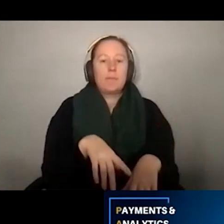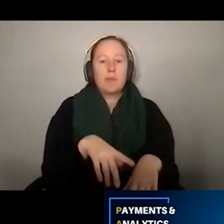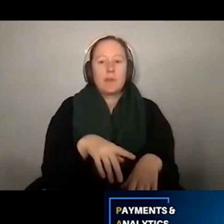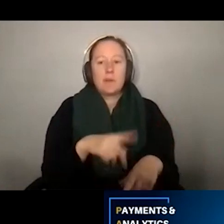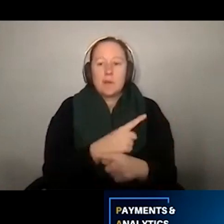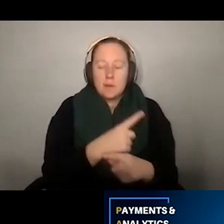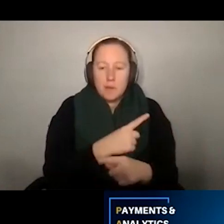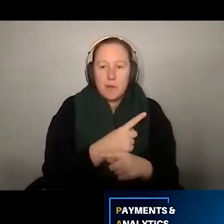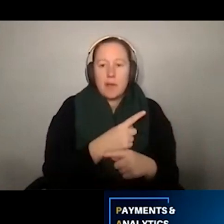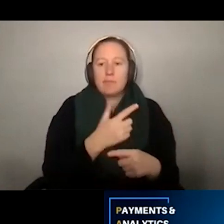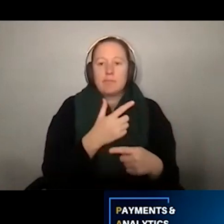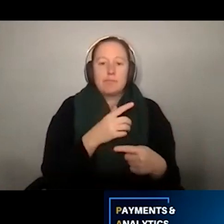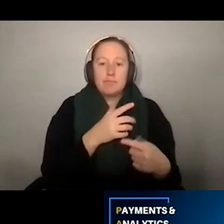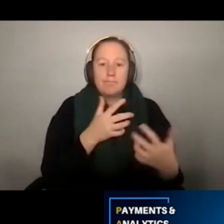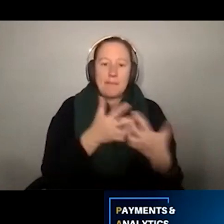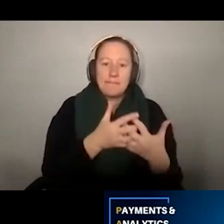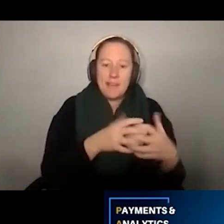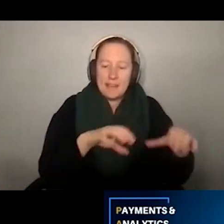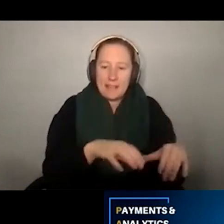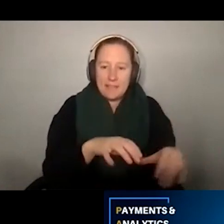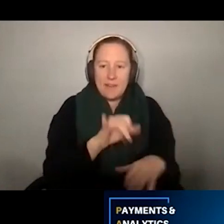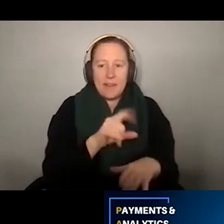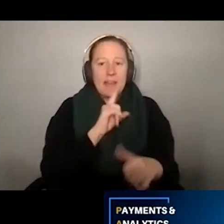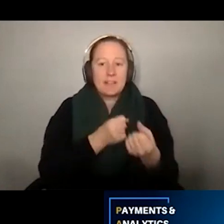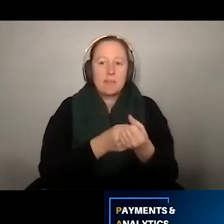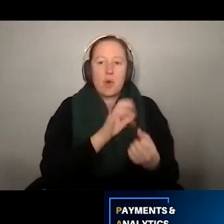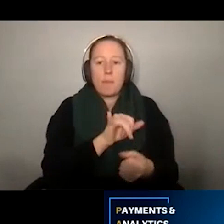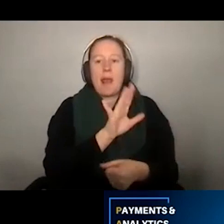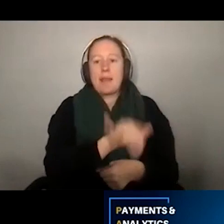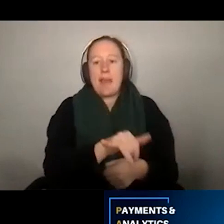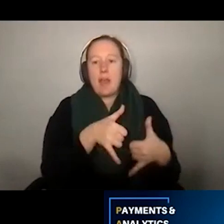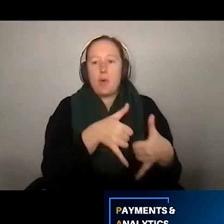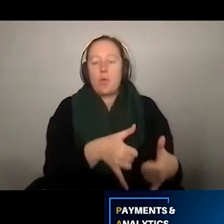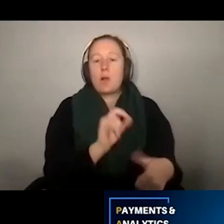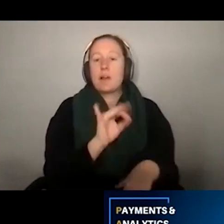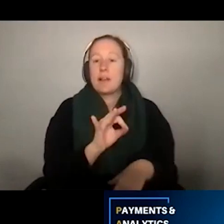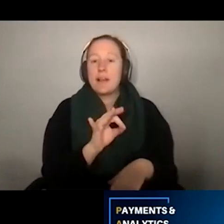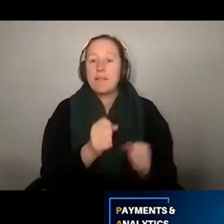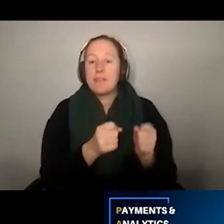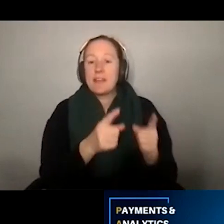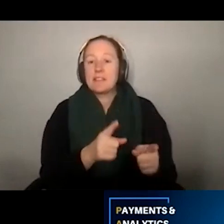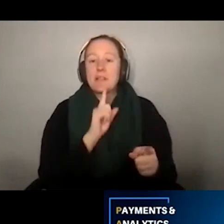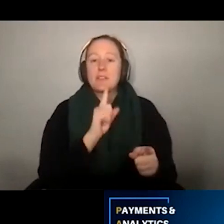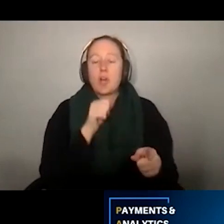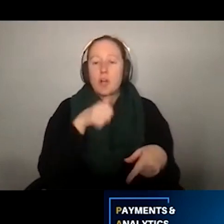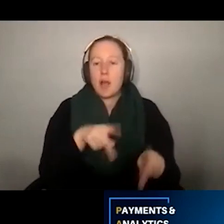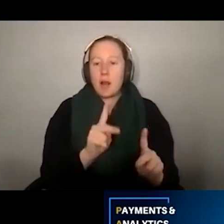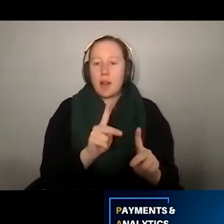the activity that's being supported by the NSF award. If the expenses are unallowable on the project award,